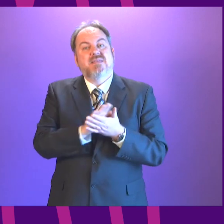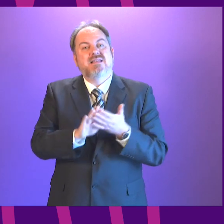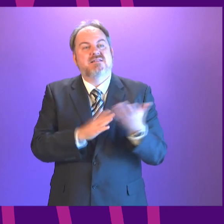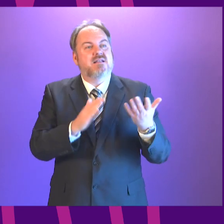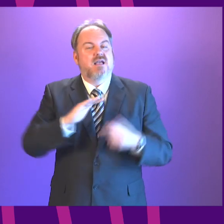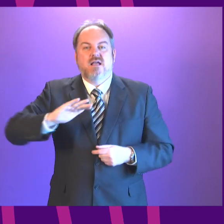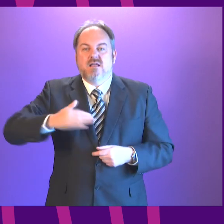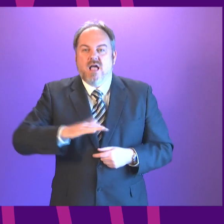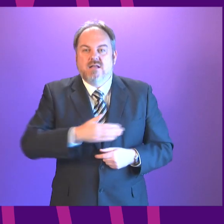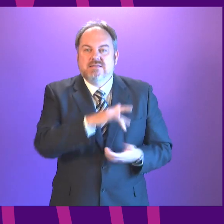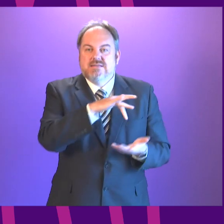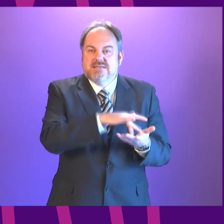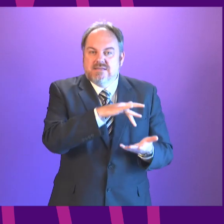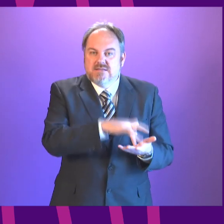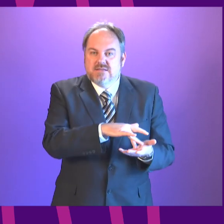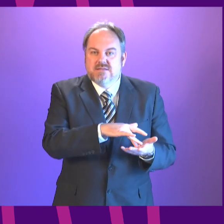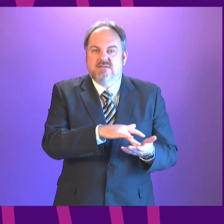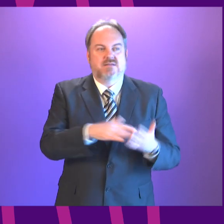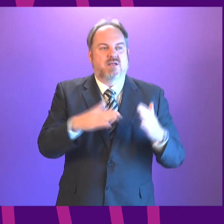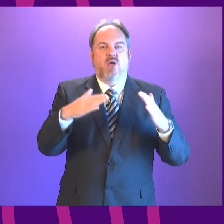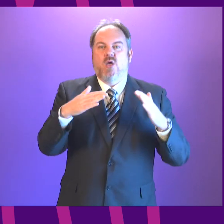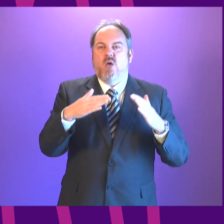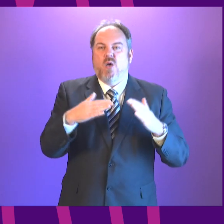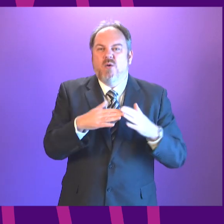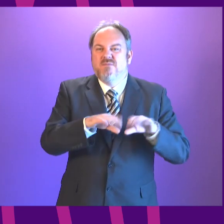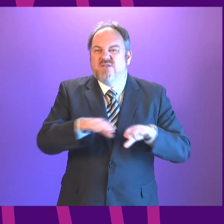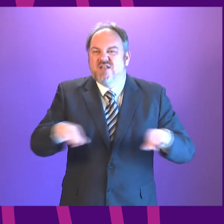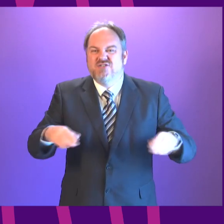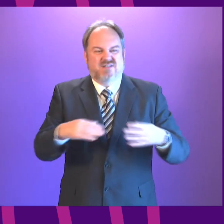centres will be classed as non-essential and will therefore require to close, with the